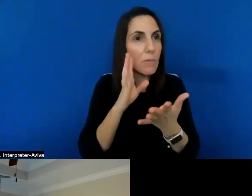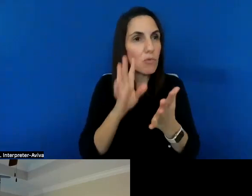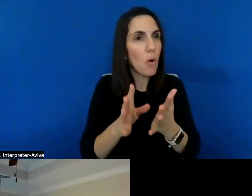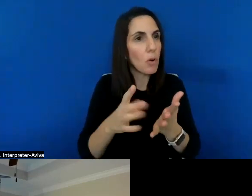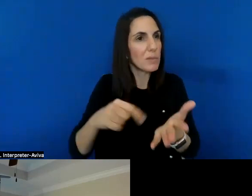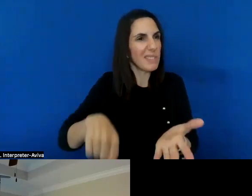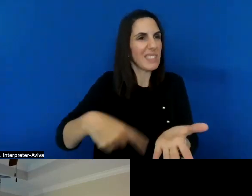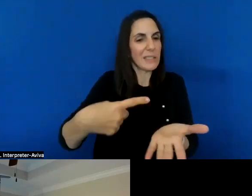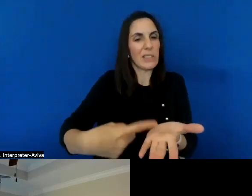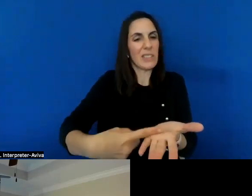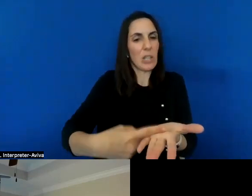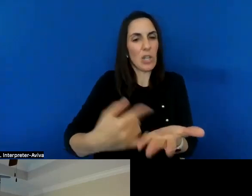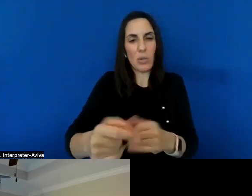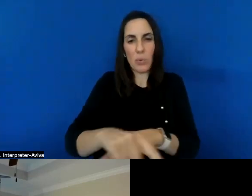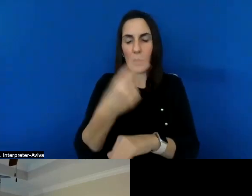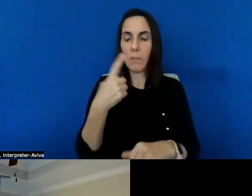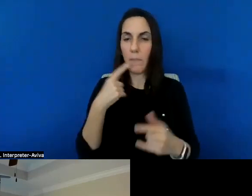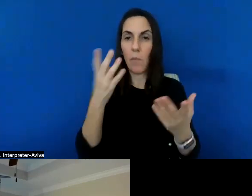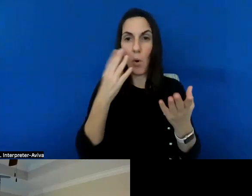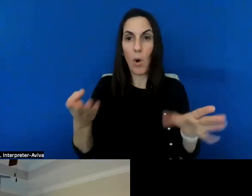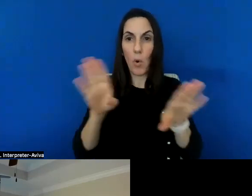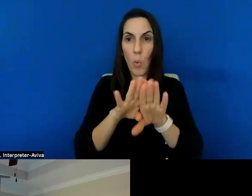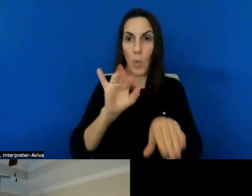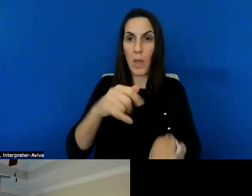11:06:55 We'll go ahead and close that poll. See what the